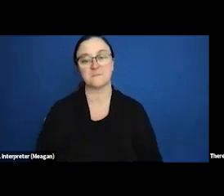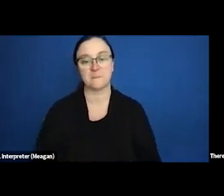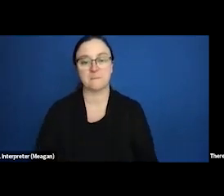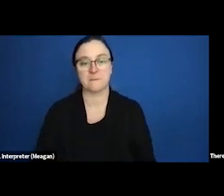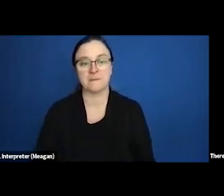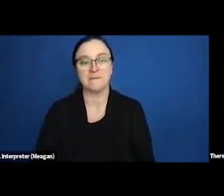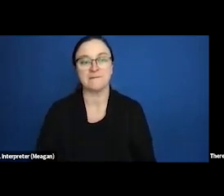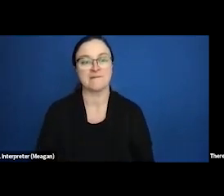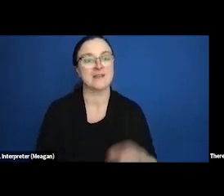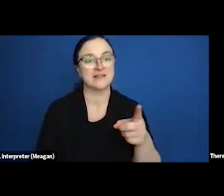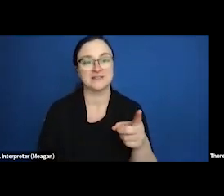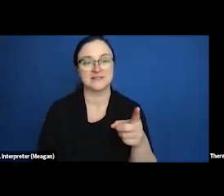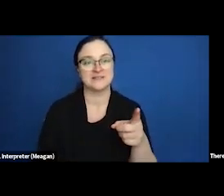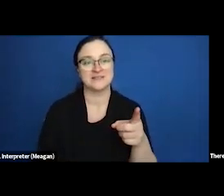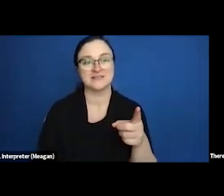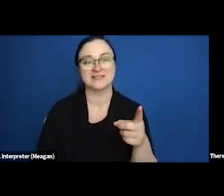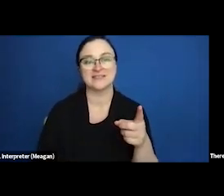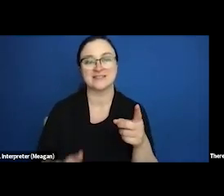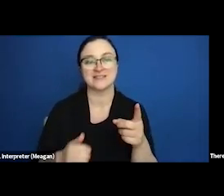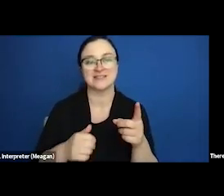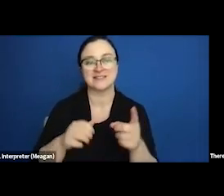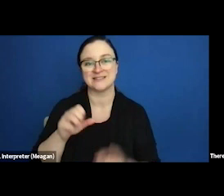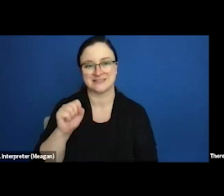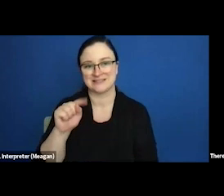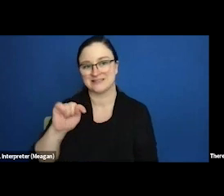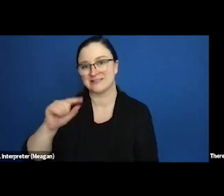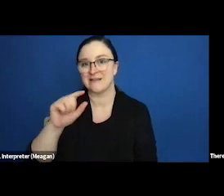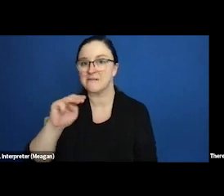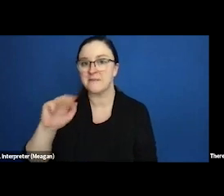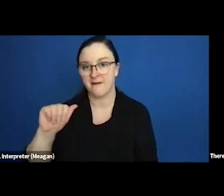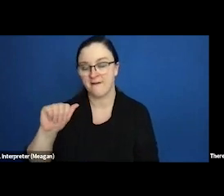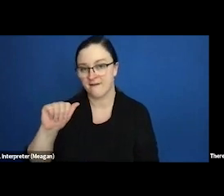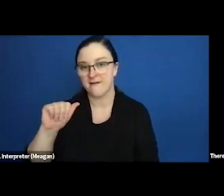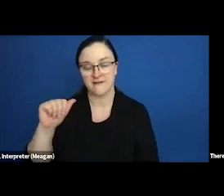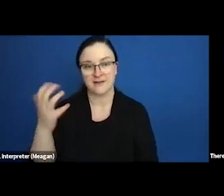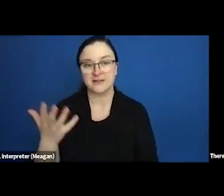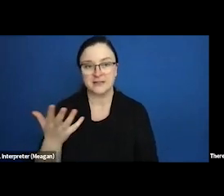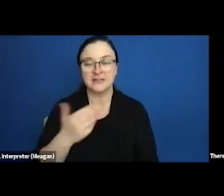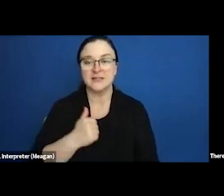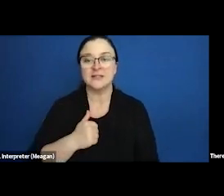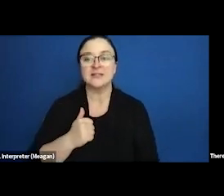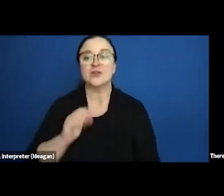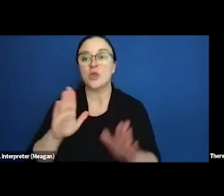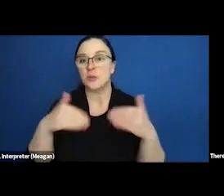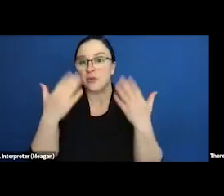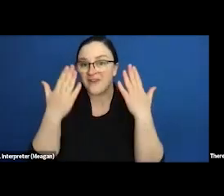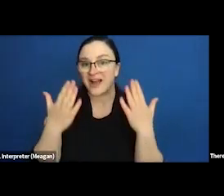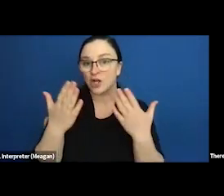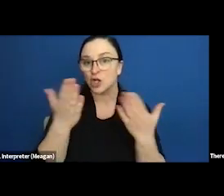and easily this ties into stigma, right? So sometimes in the provider community, but not just in the provider community,